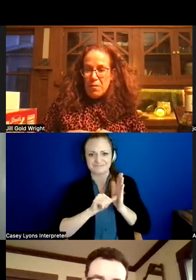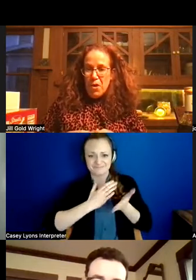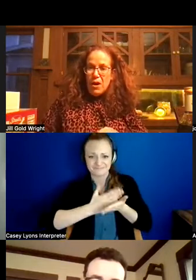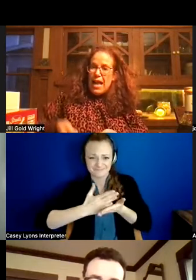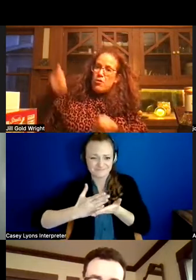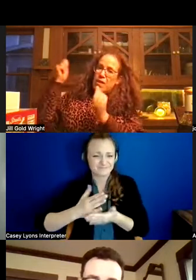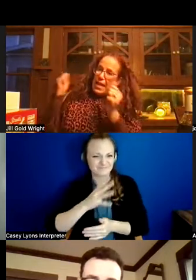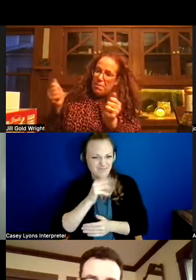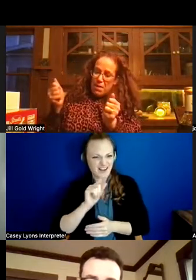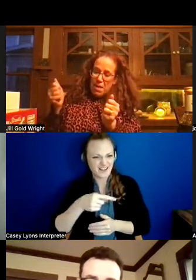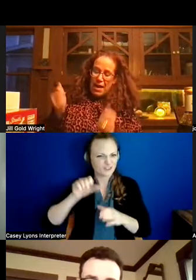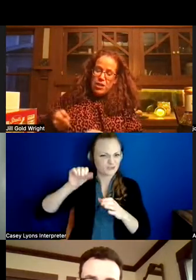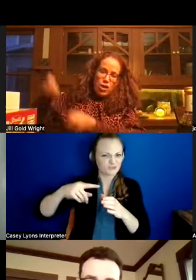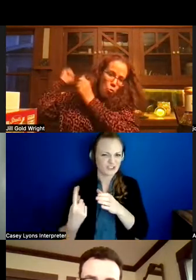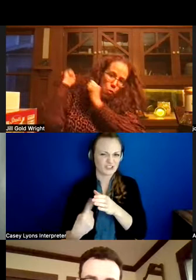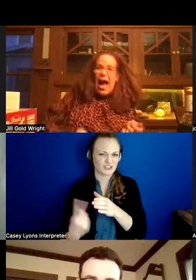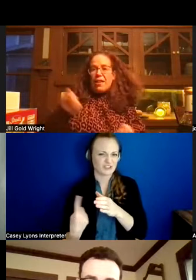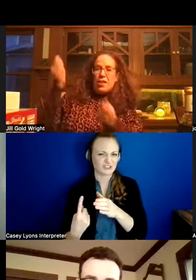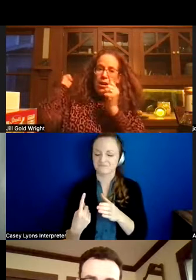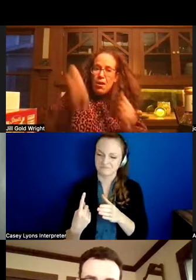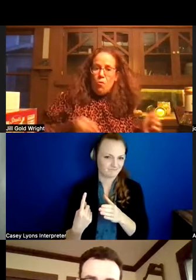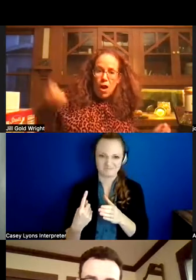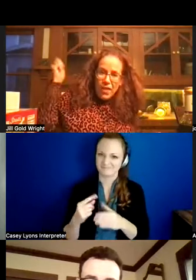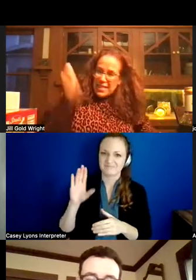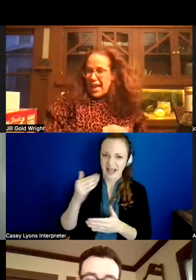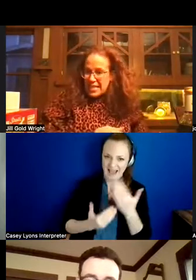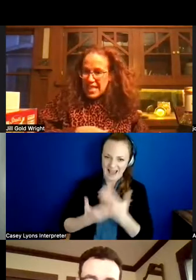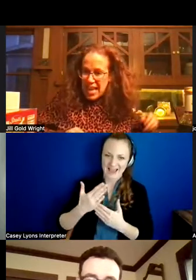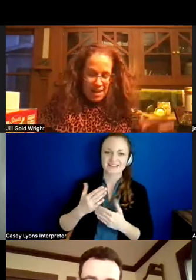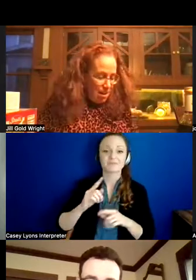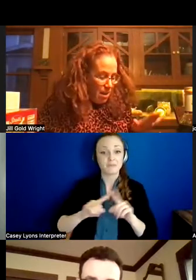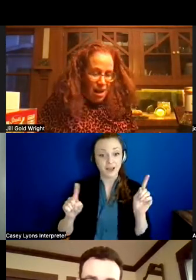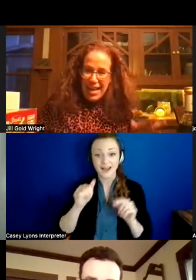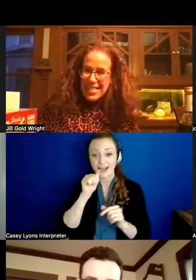favorite part, and you keep him in the package, and you whack the walnuts against the against